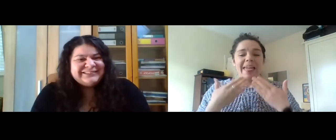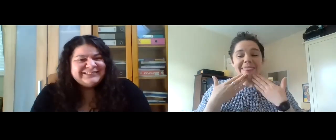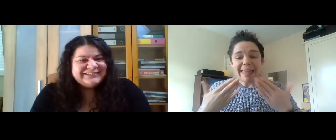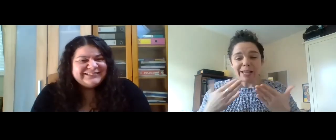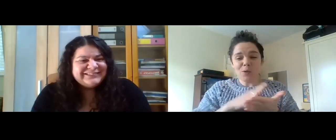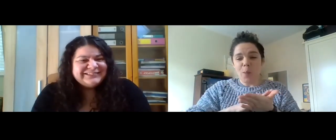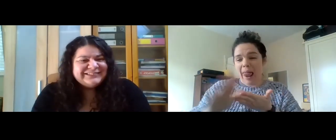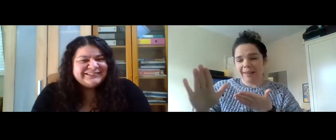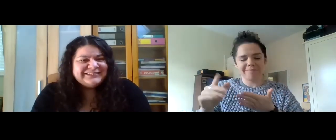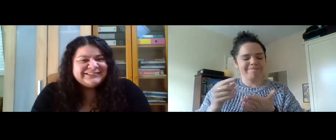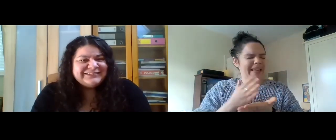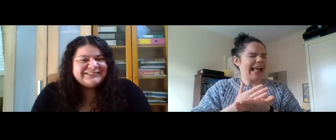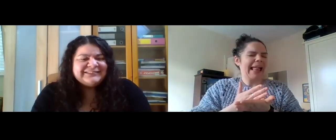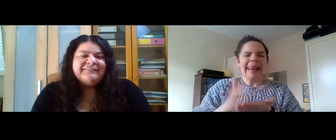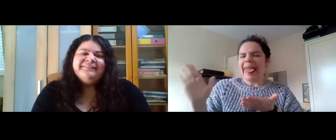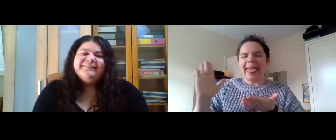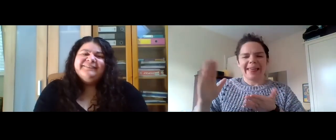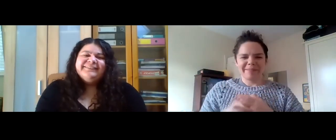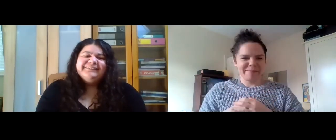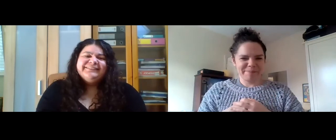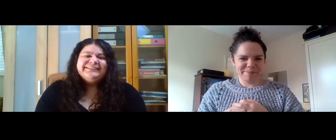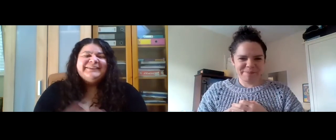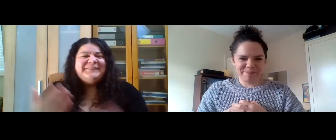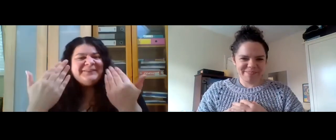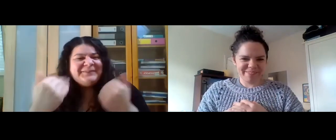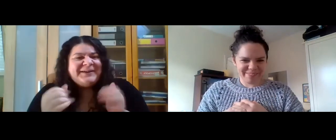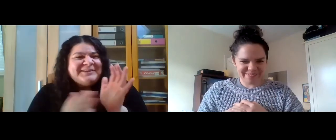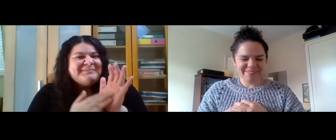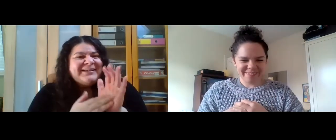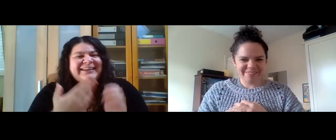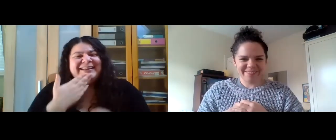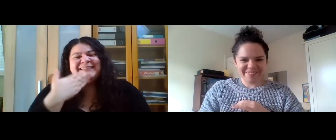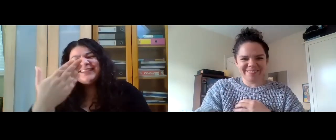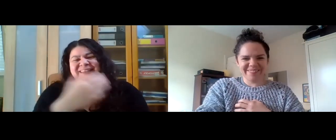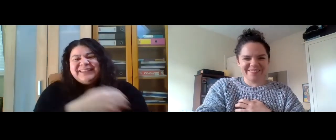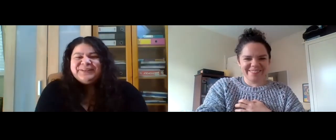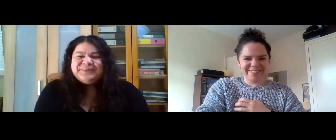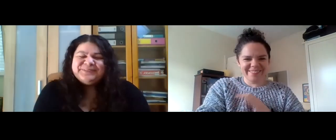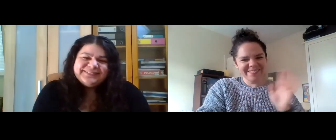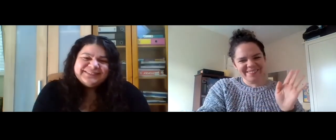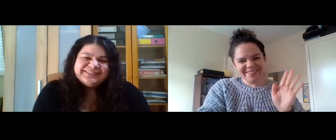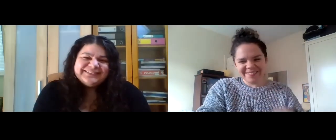Thank you Helen! That was so clear! You're welcome Martina! Thank you!